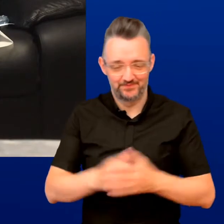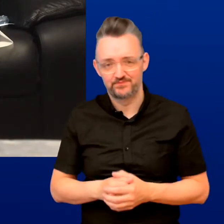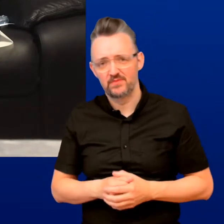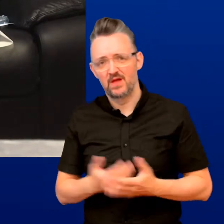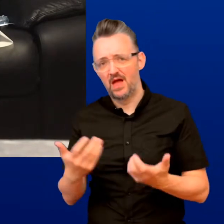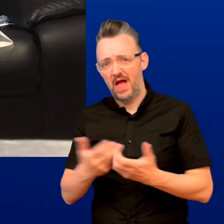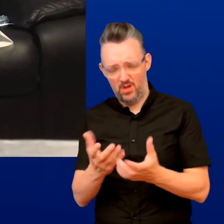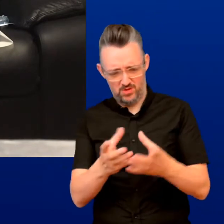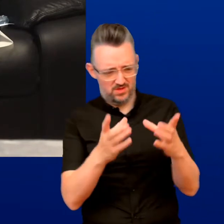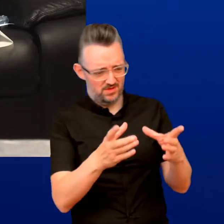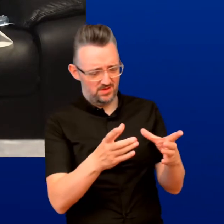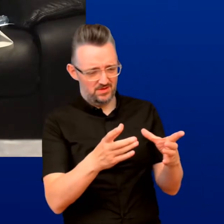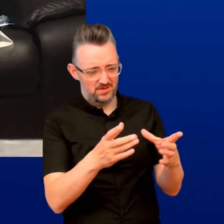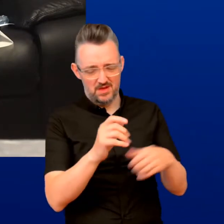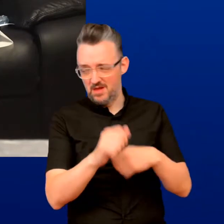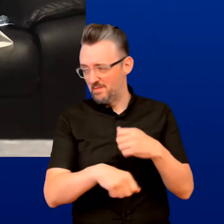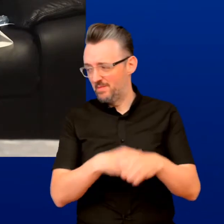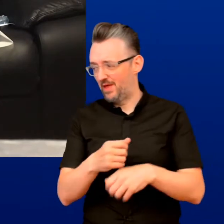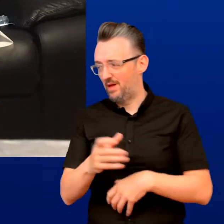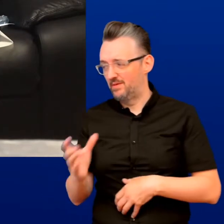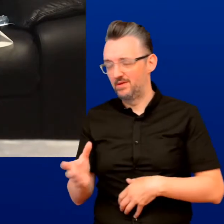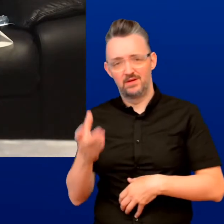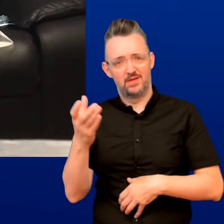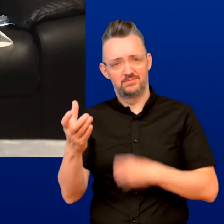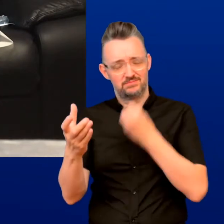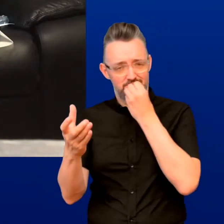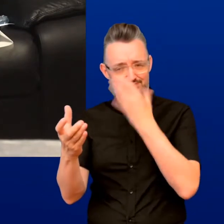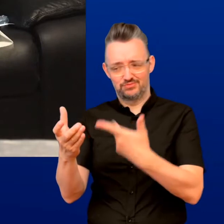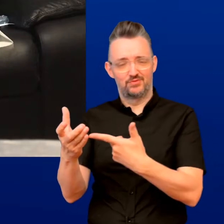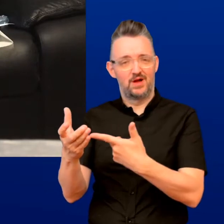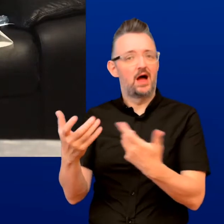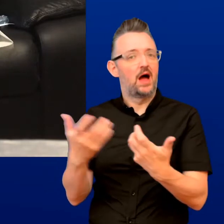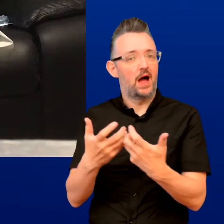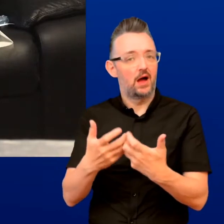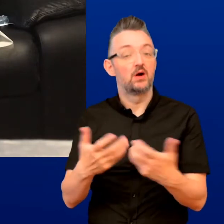from this to this? Well, there's a couple of different